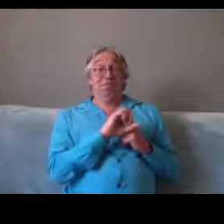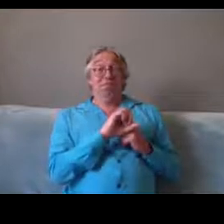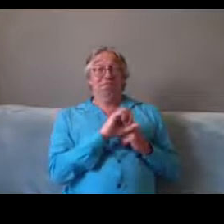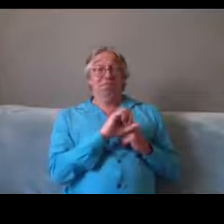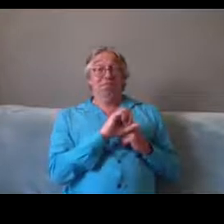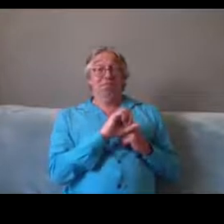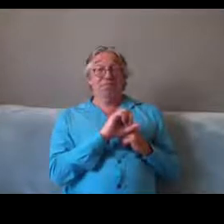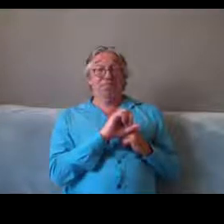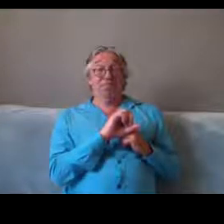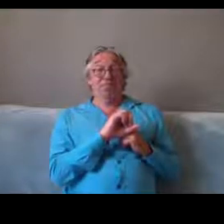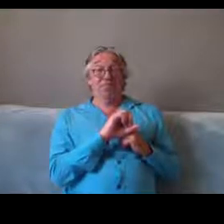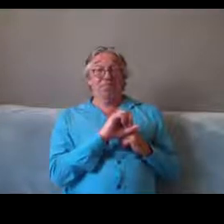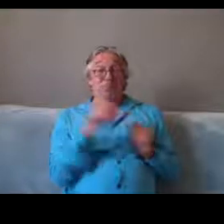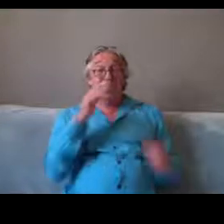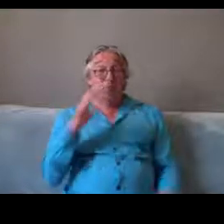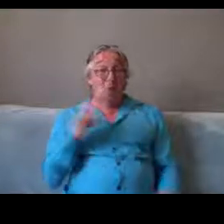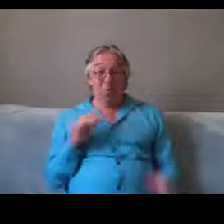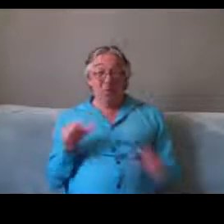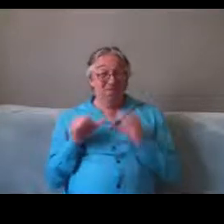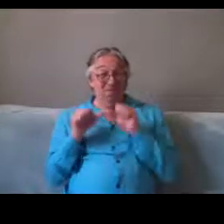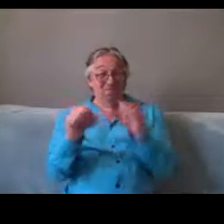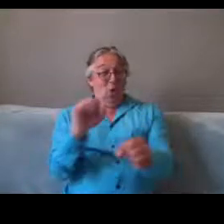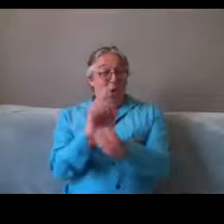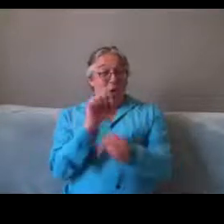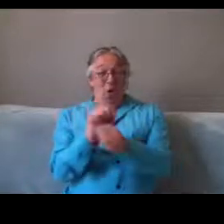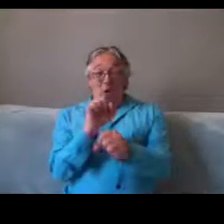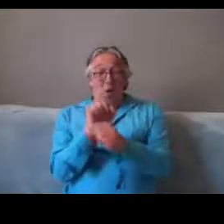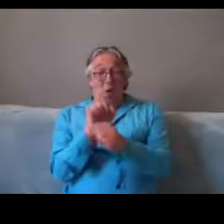to ensure the active involvement in the current programme